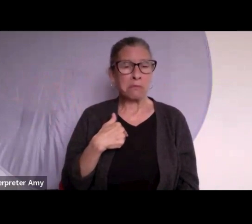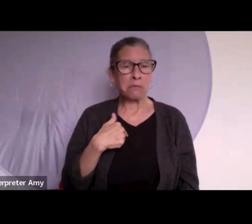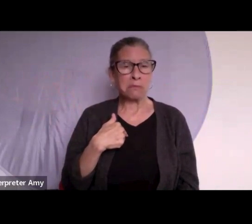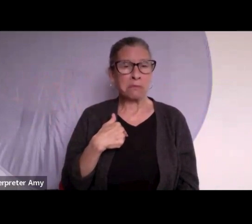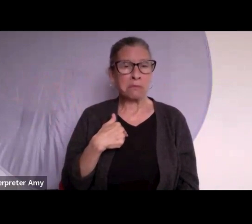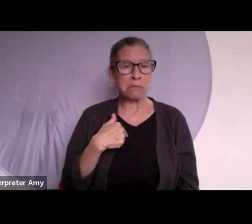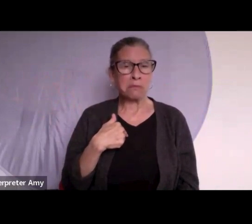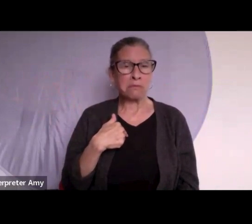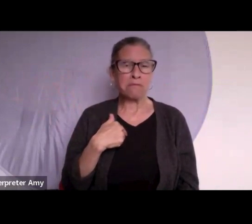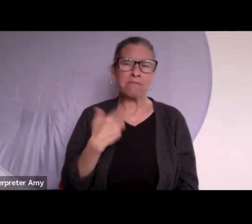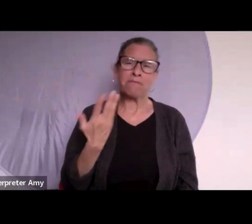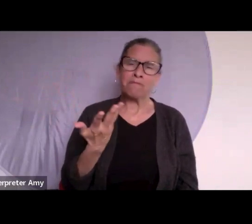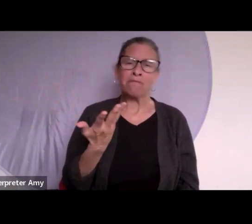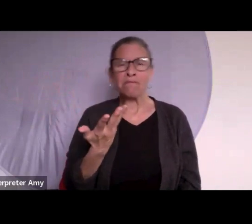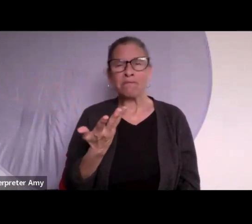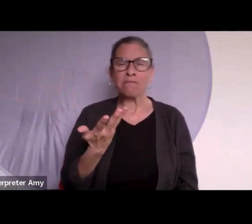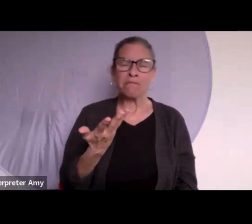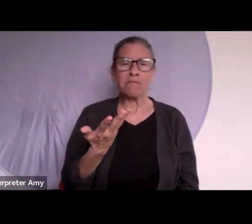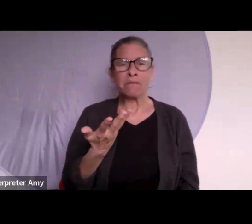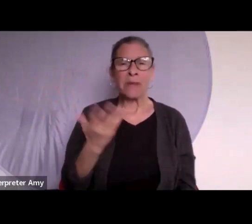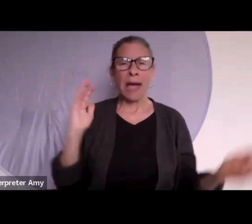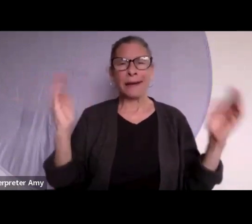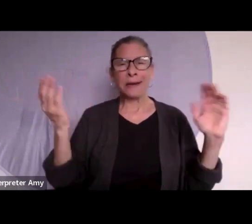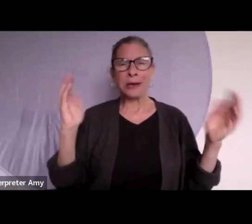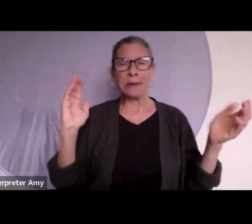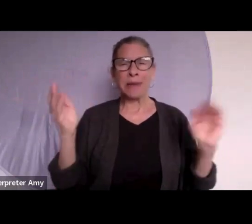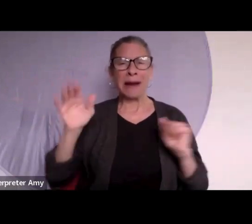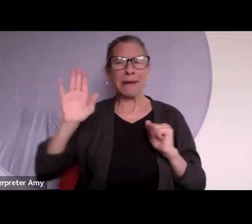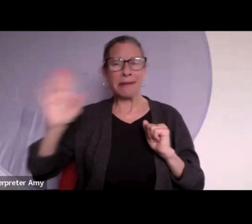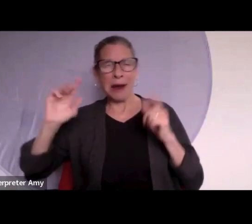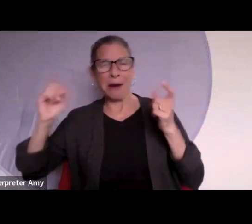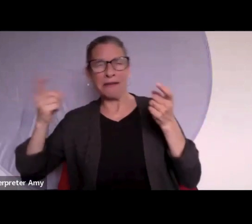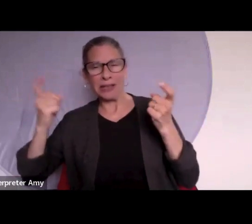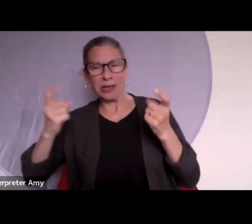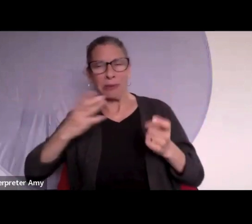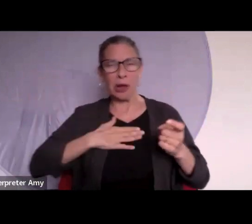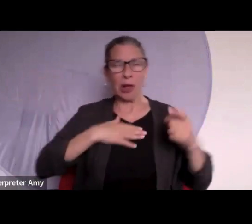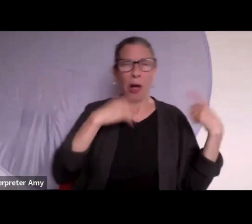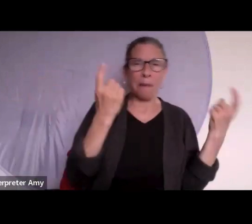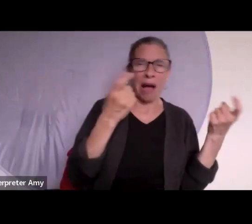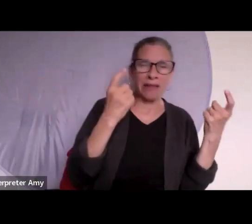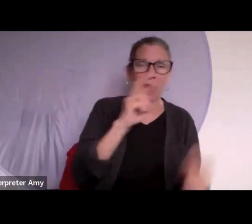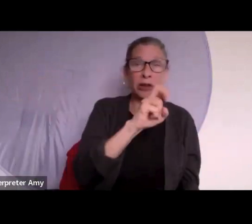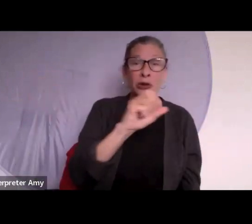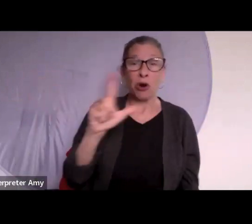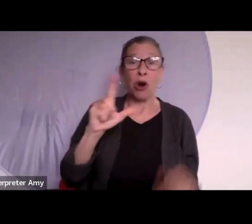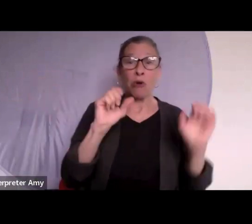say if to compare Reelabilities looks to aims to be a more